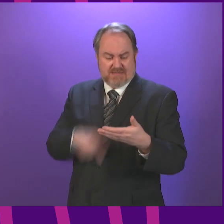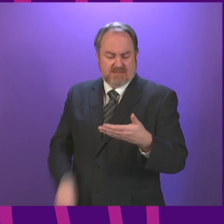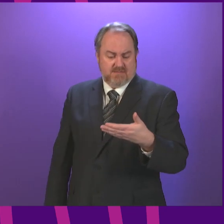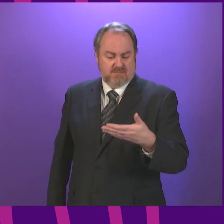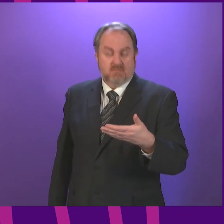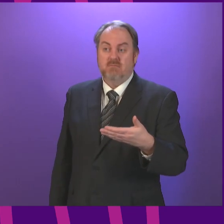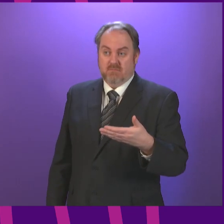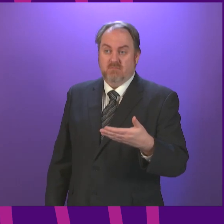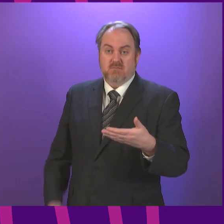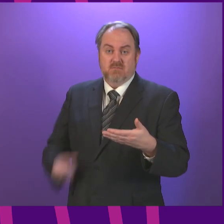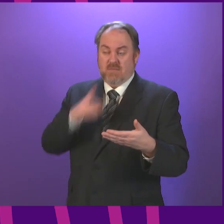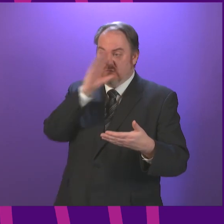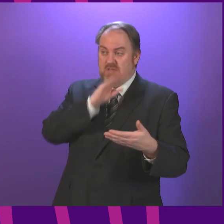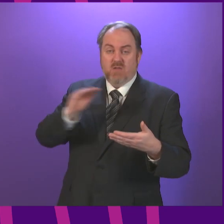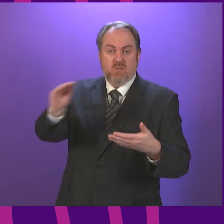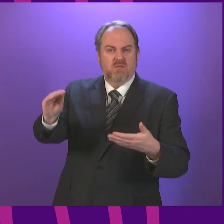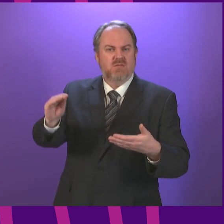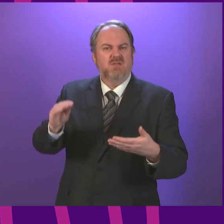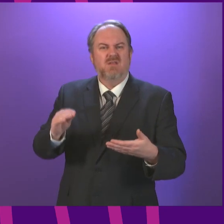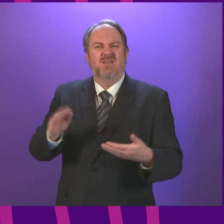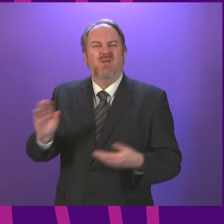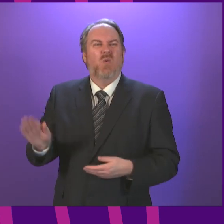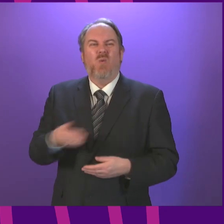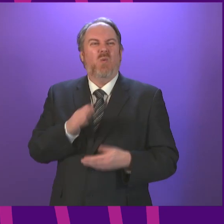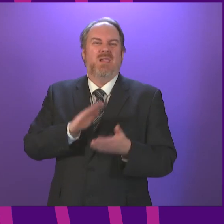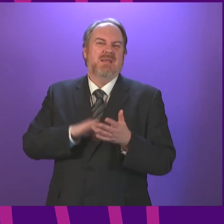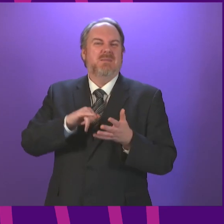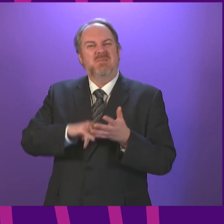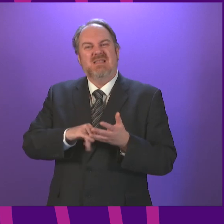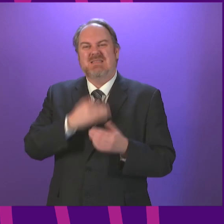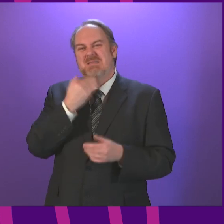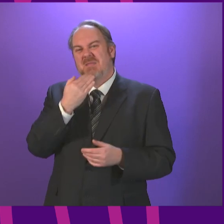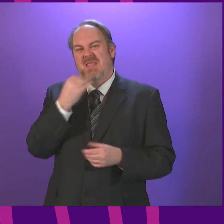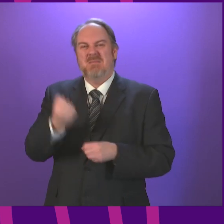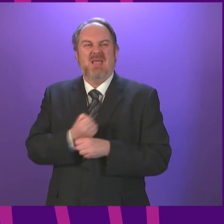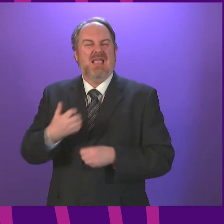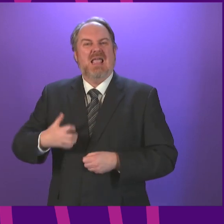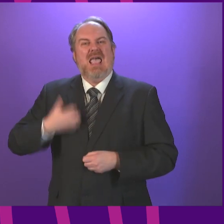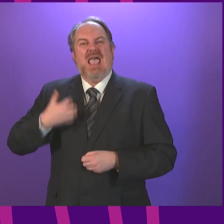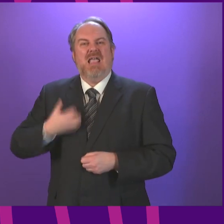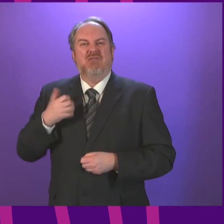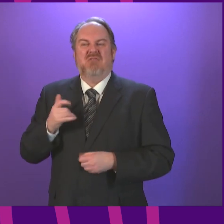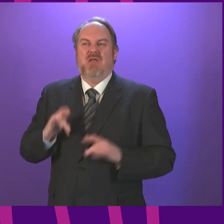“It’s as if all Ms Smith wanted to do was make an angry comment and get a dig at